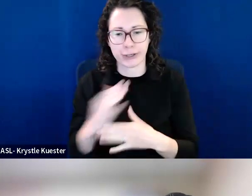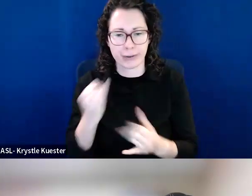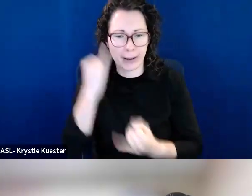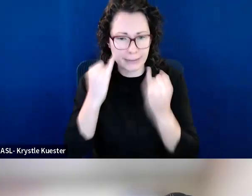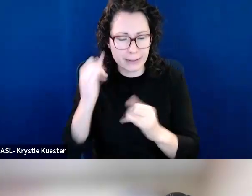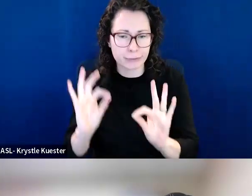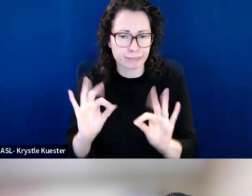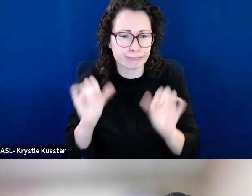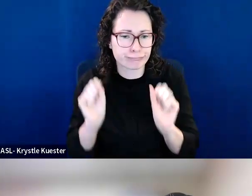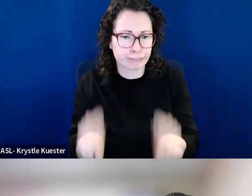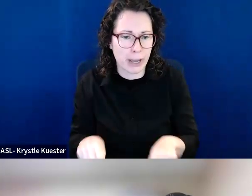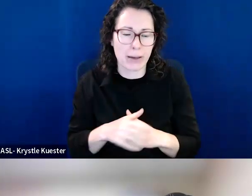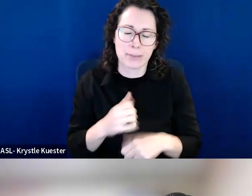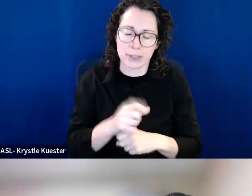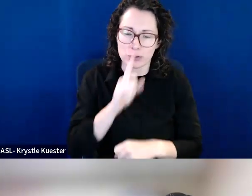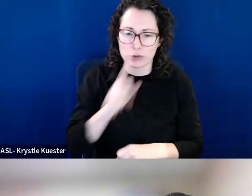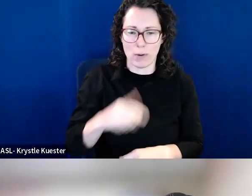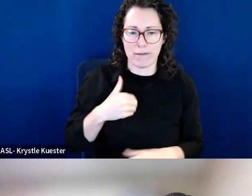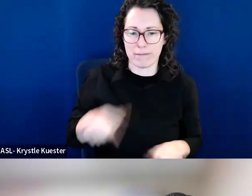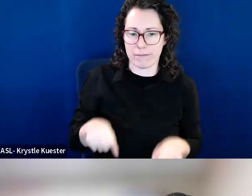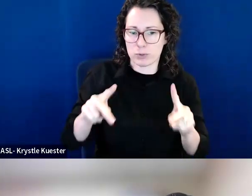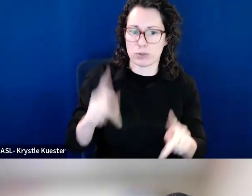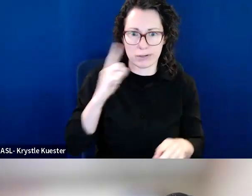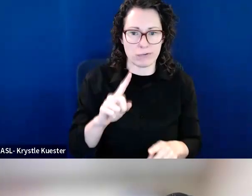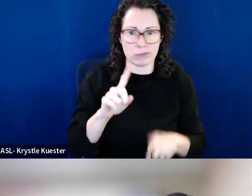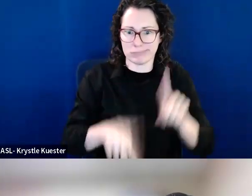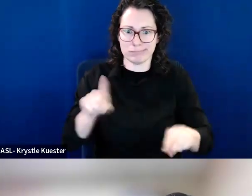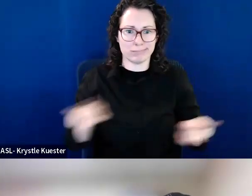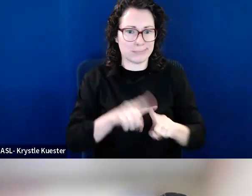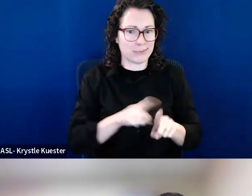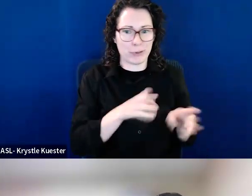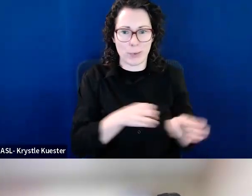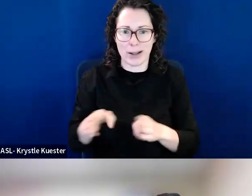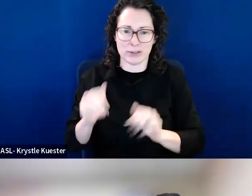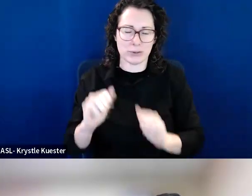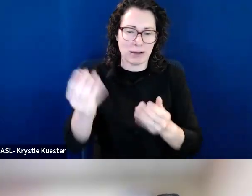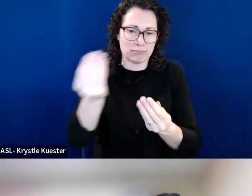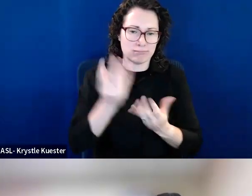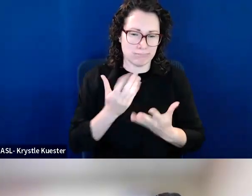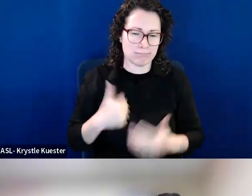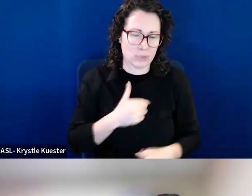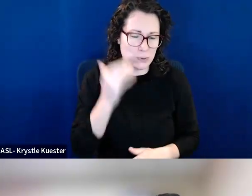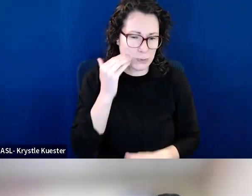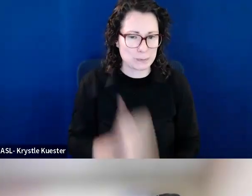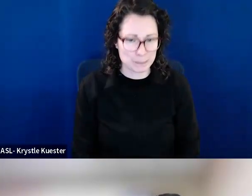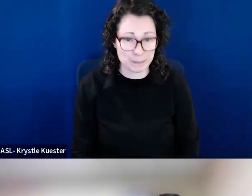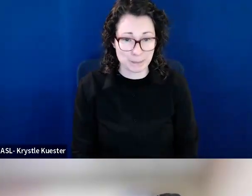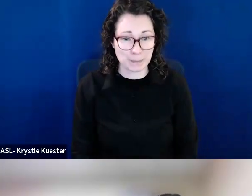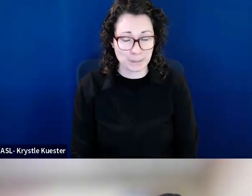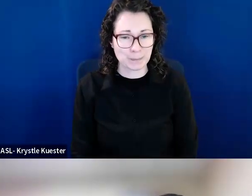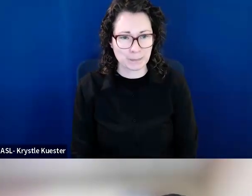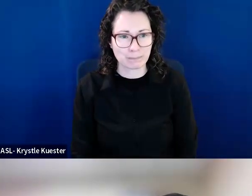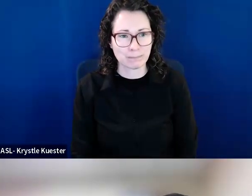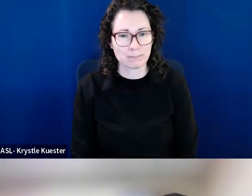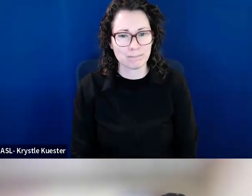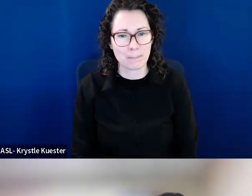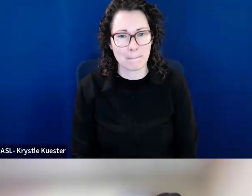sure that you have have those opportunities through a variety of different mechanisms.